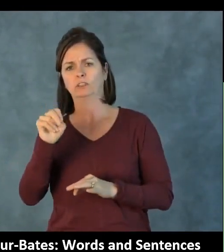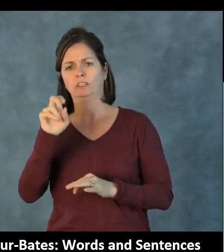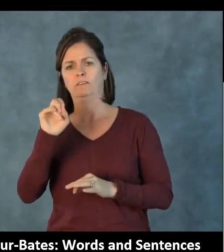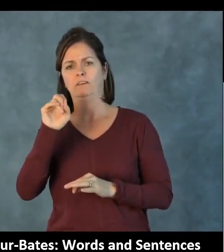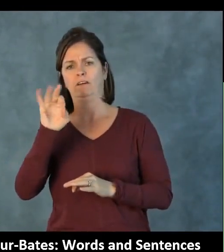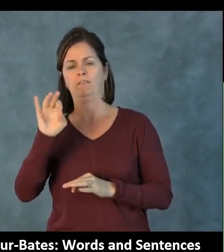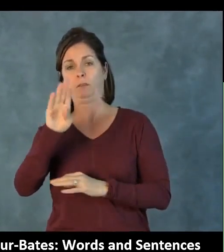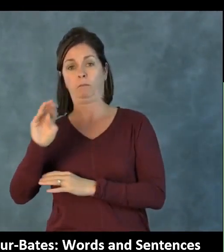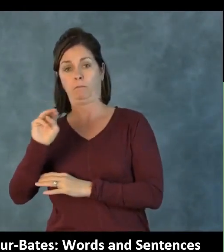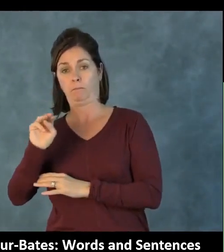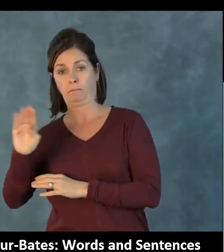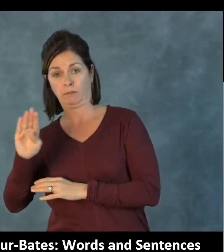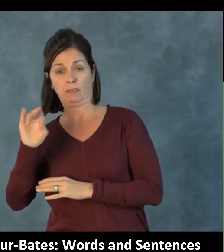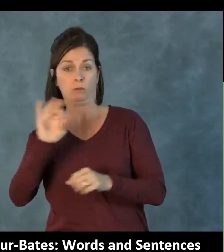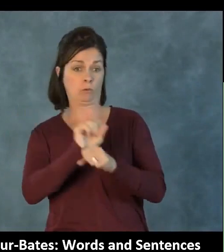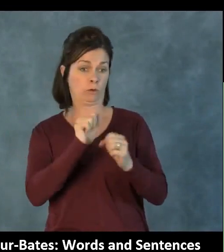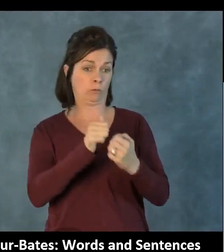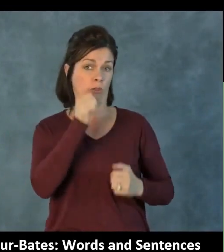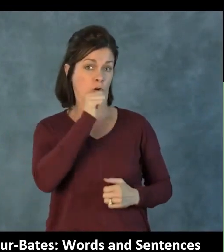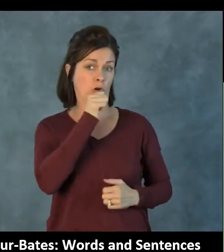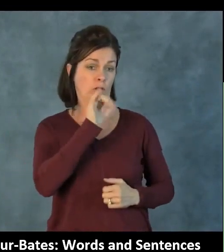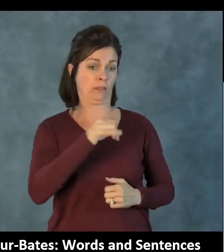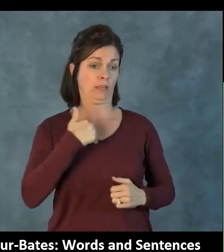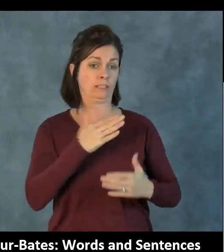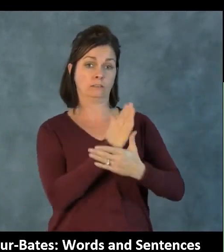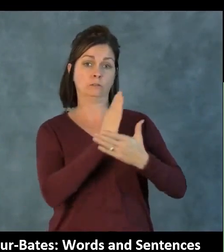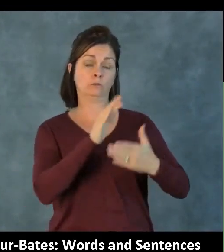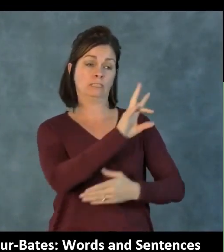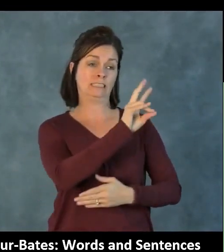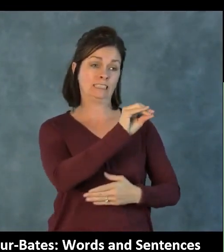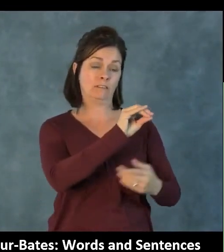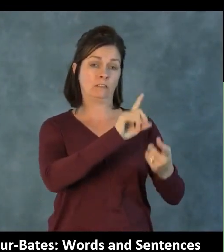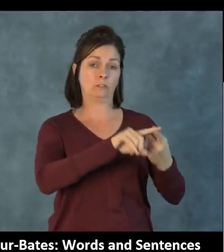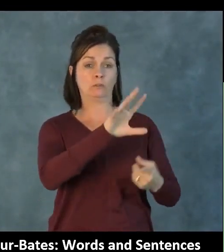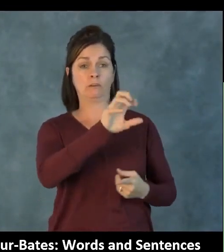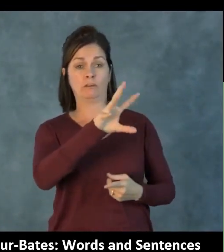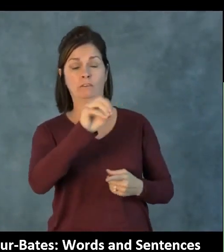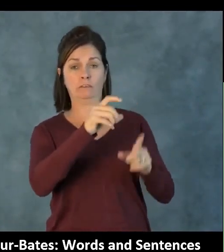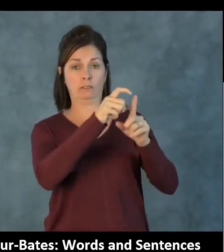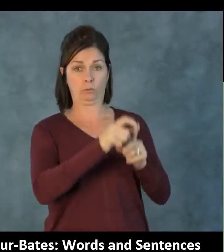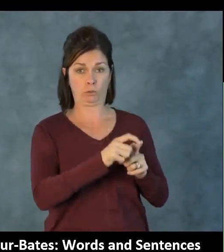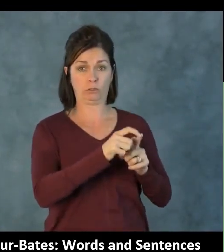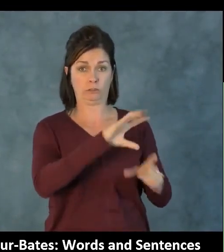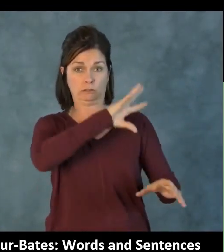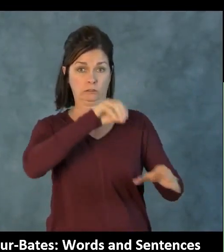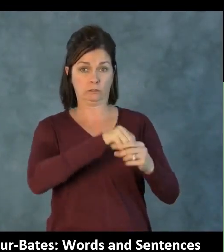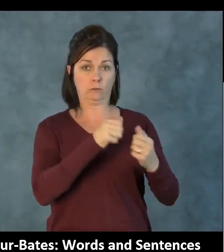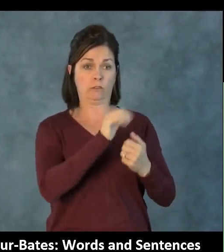who has between 70 and 550 words in their productive vocabulary, these could